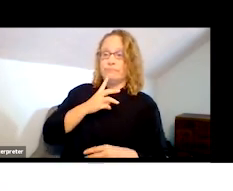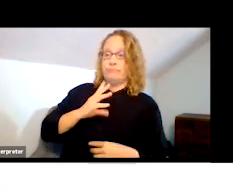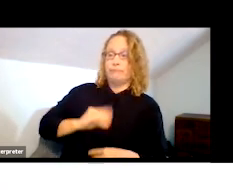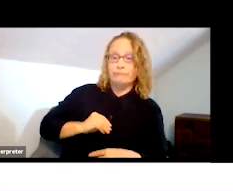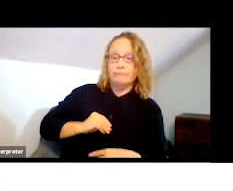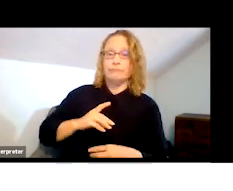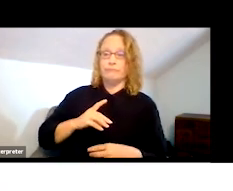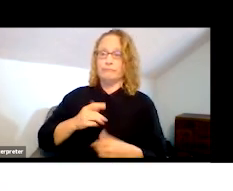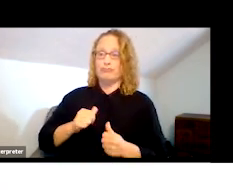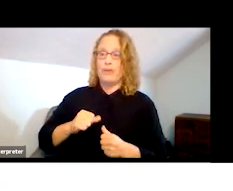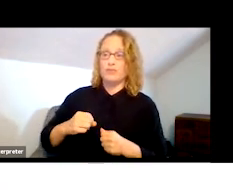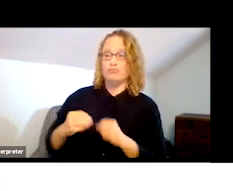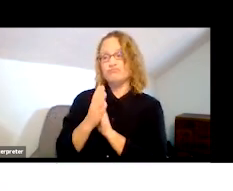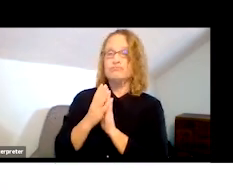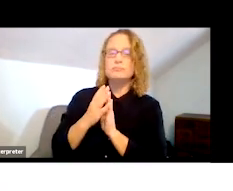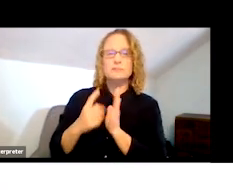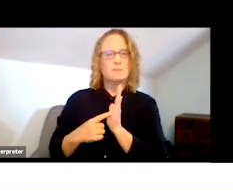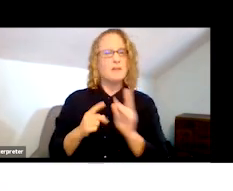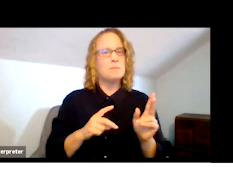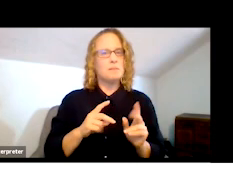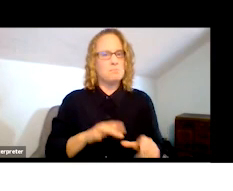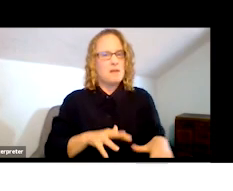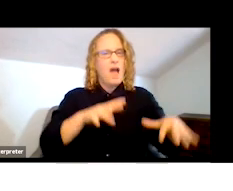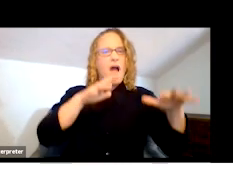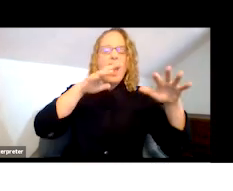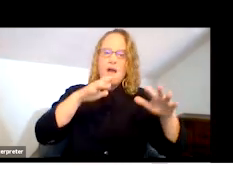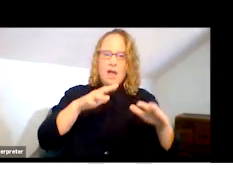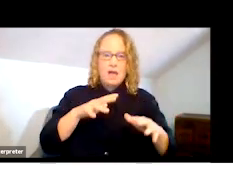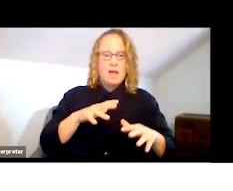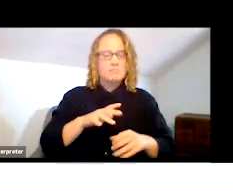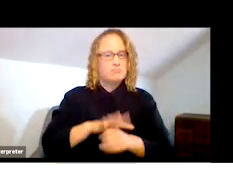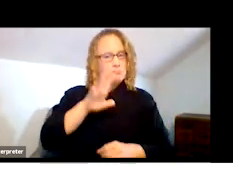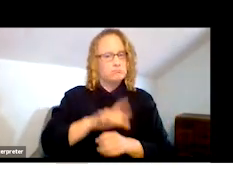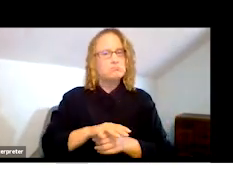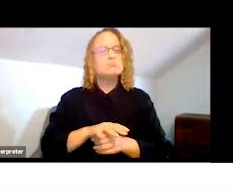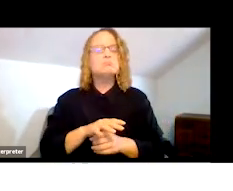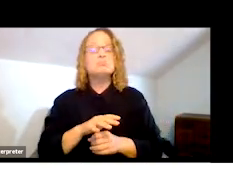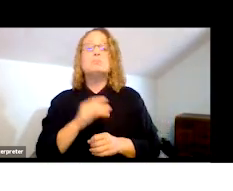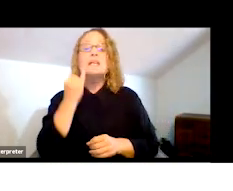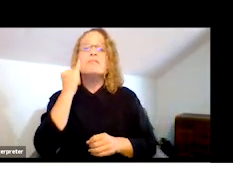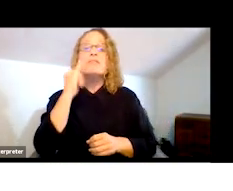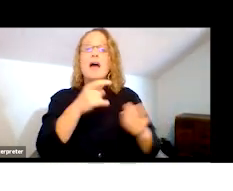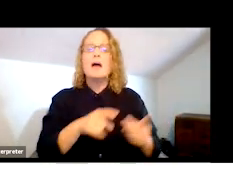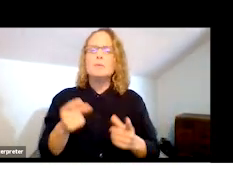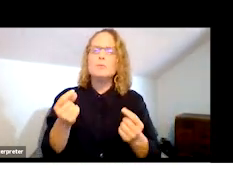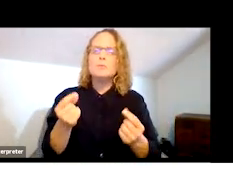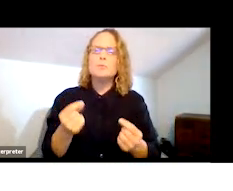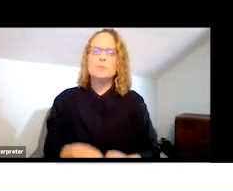they're inebriated, their feeling or their perception now is that you are not supportive,